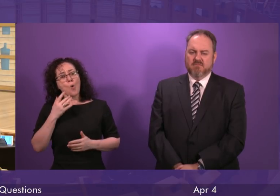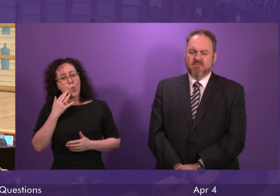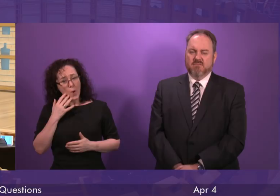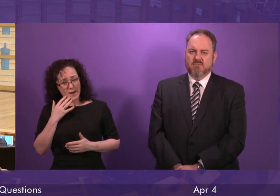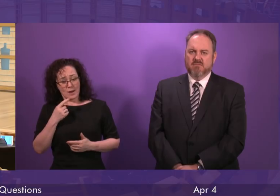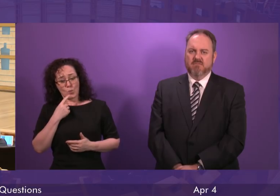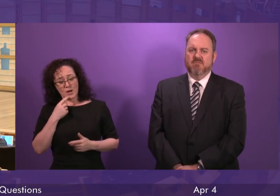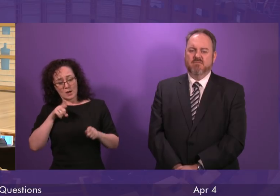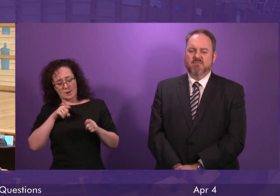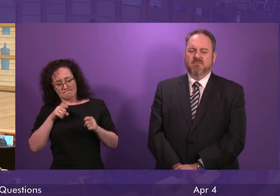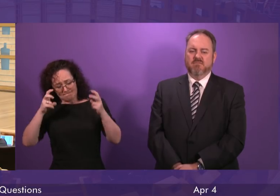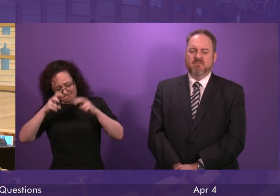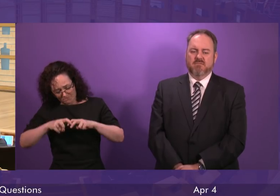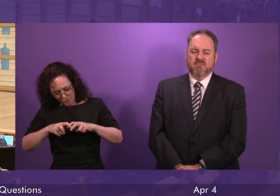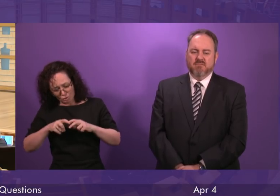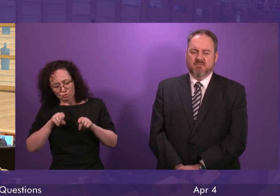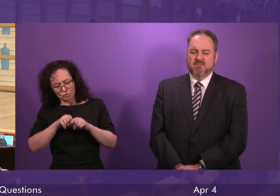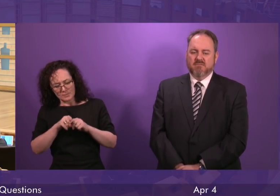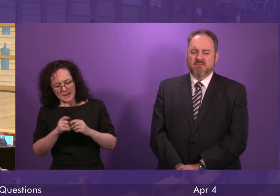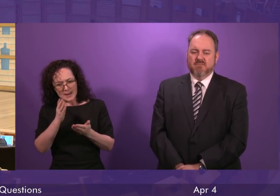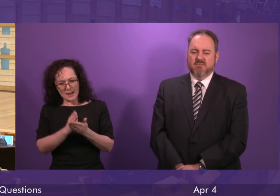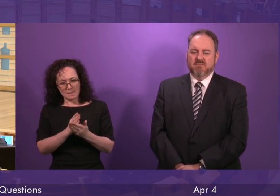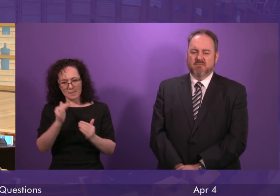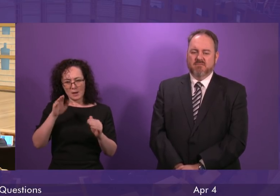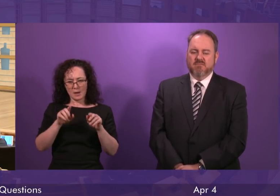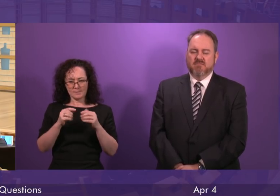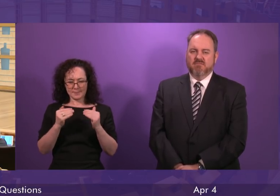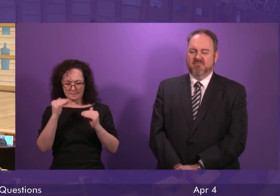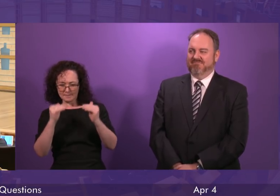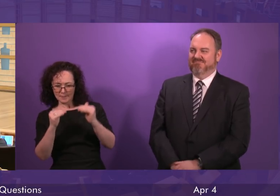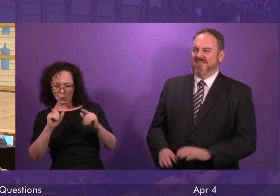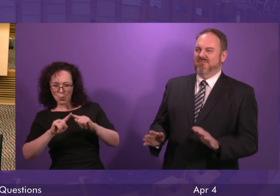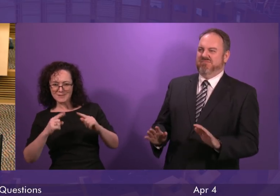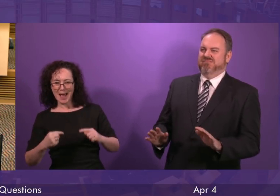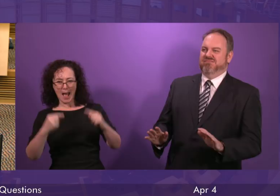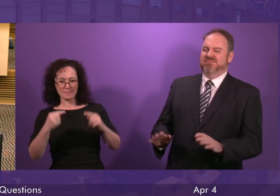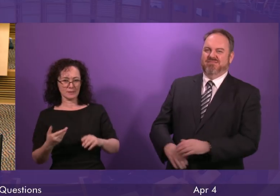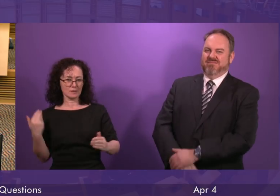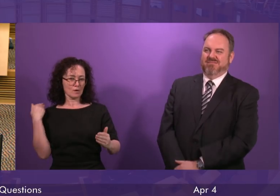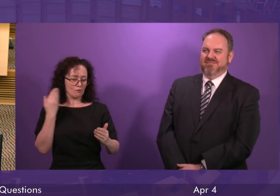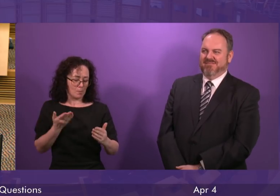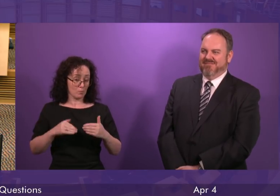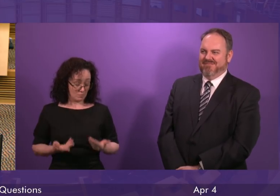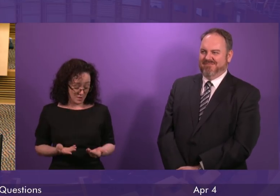Tories may not want to hear this, but I suggest that they listen. In 2006-07, when this Government